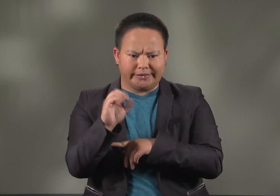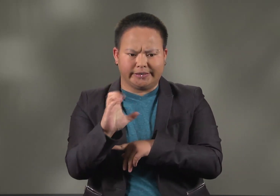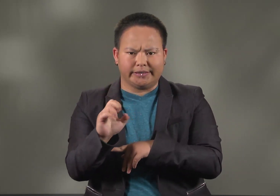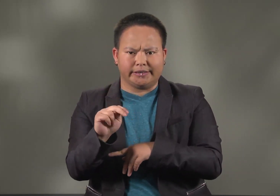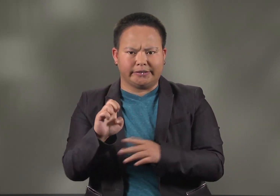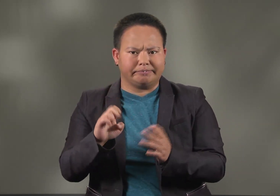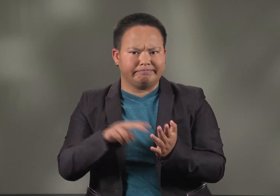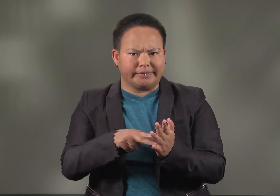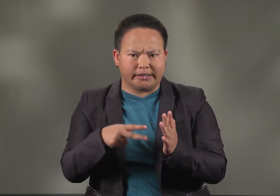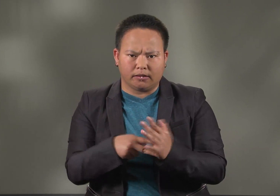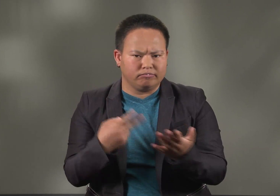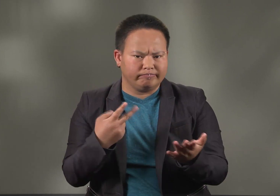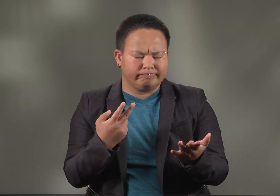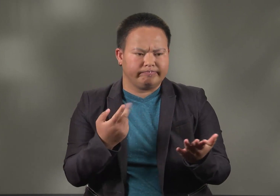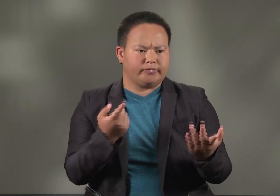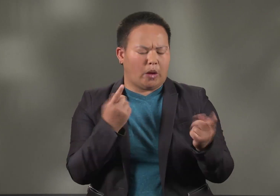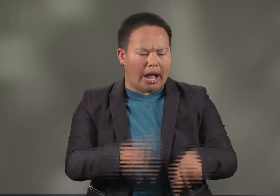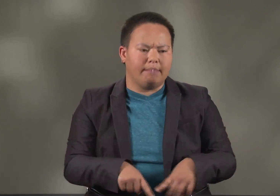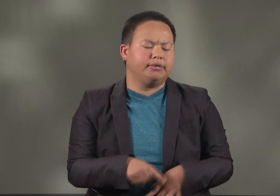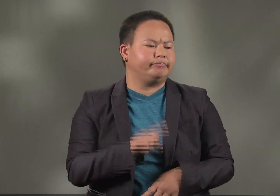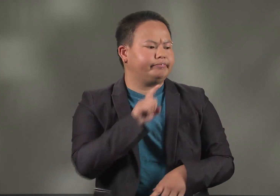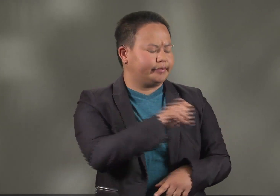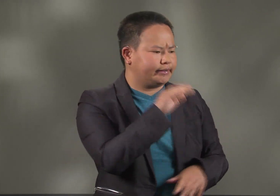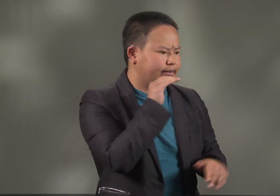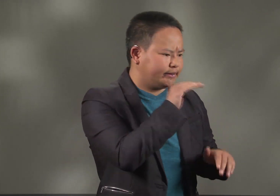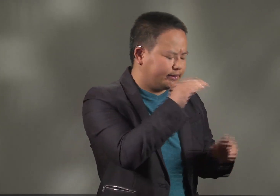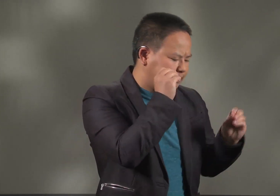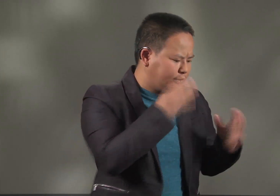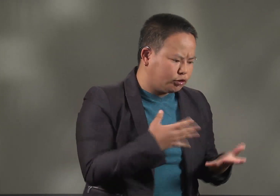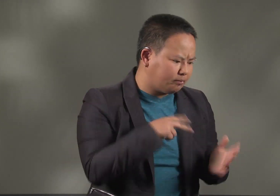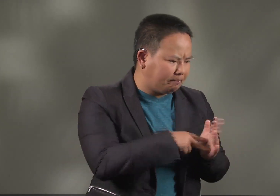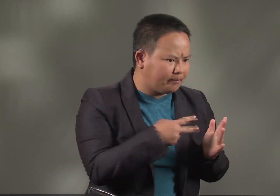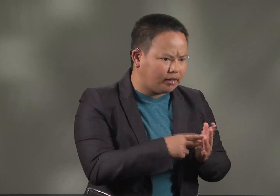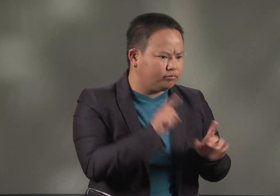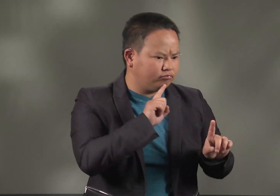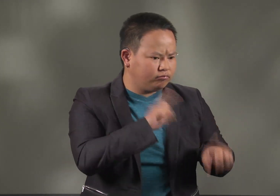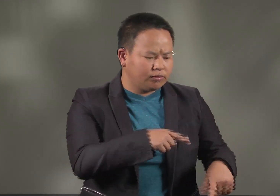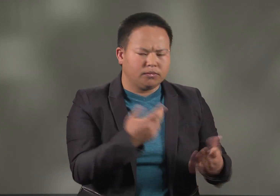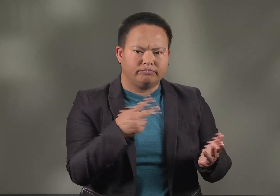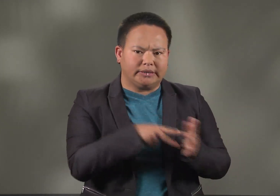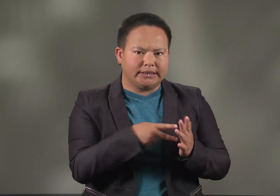I kept asking the teacher what this meant, but even his answers didn't make sense to me.